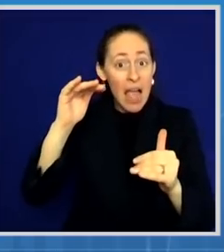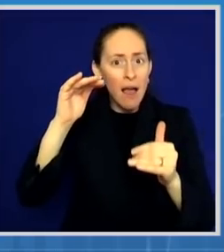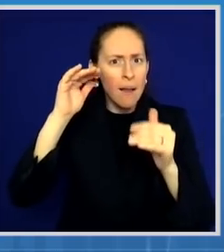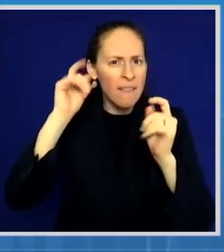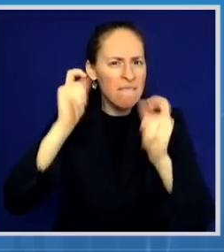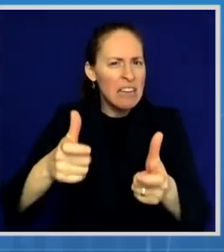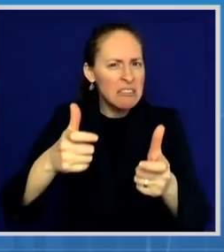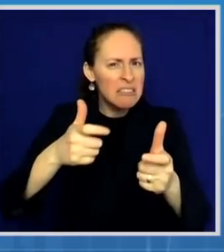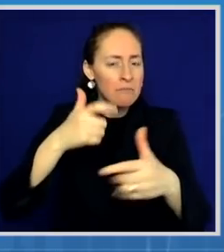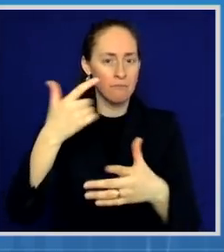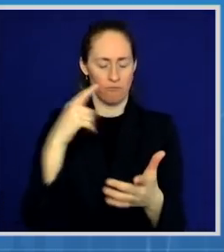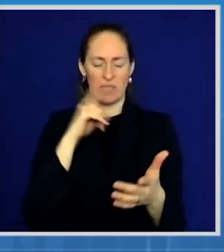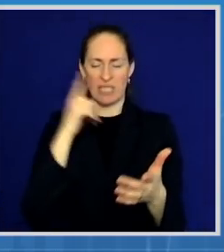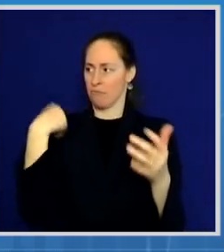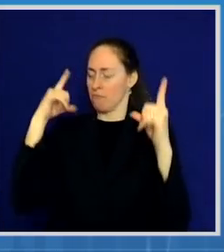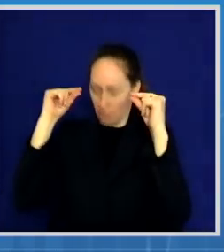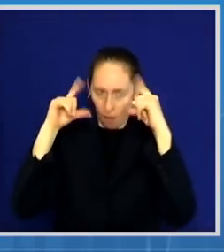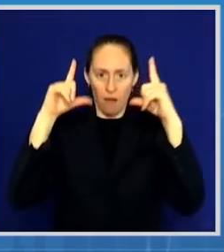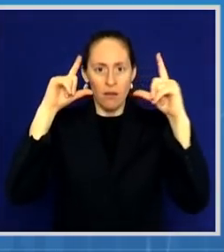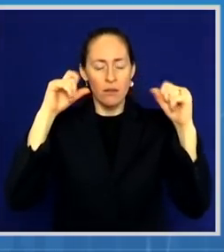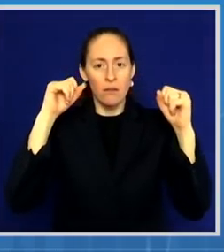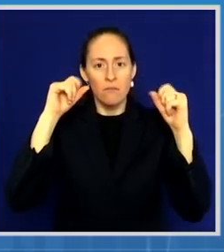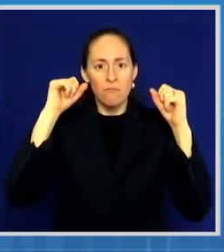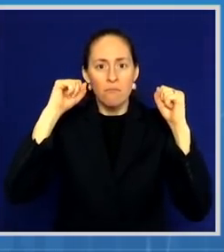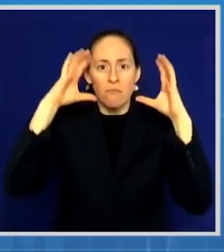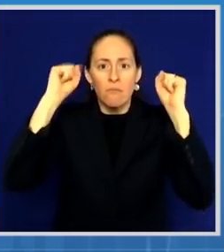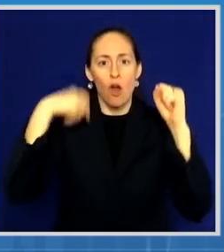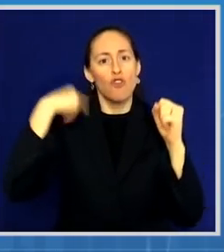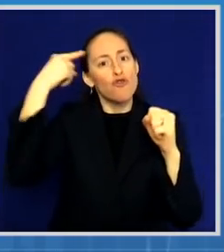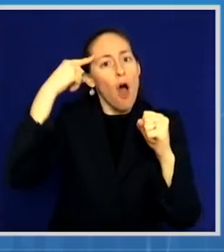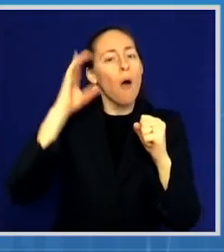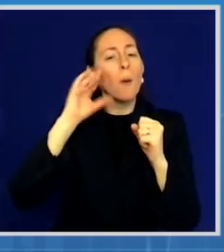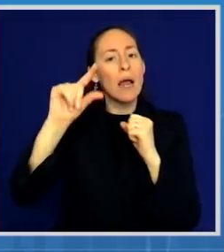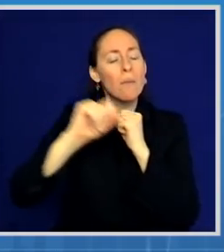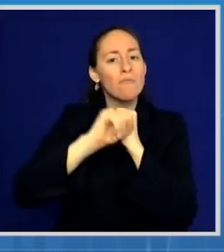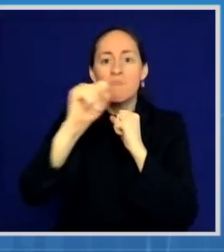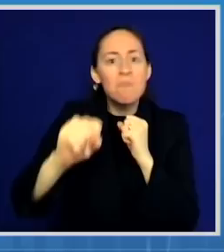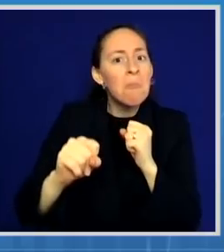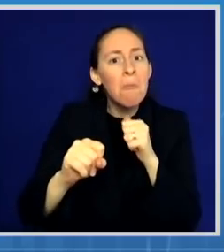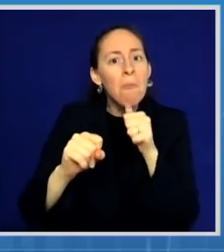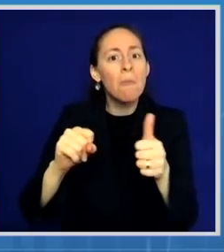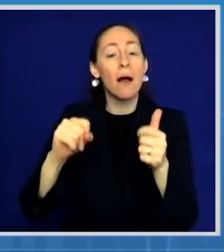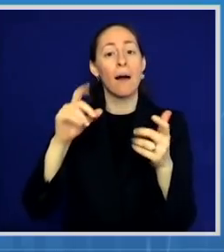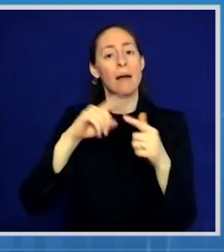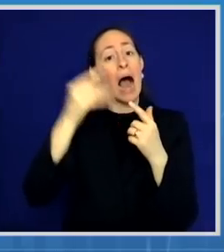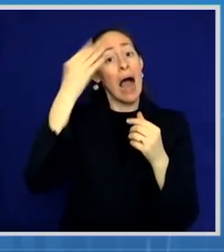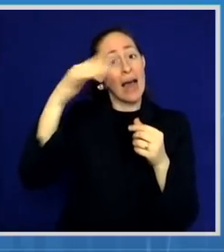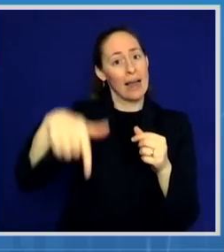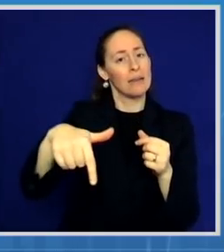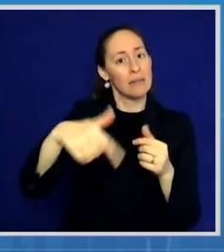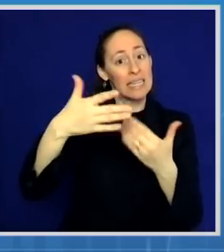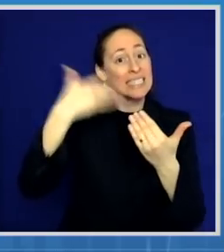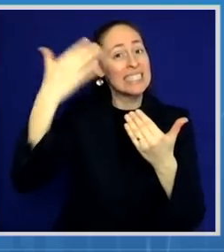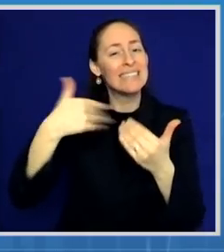We know this next phase won't be easy, but neither was getting to 220 million shots in arms